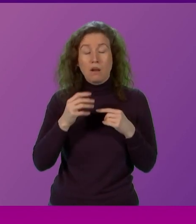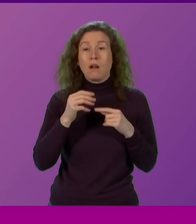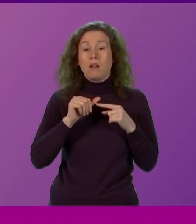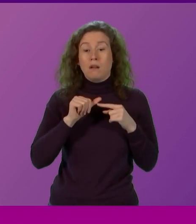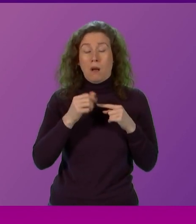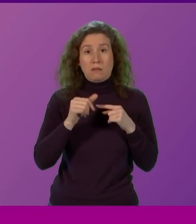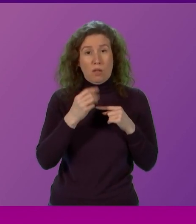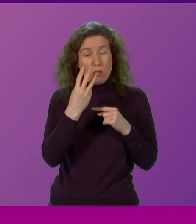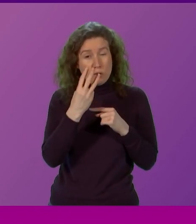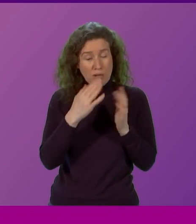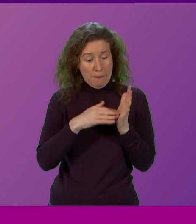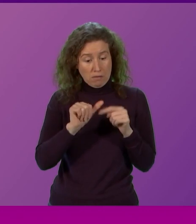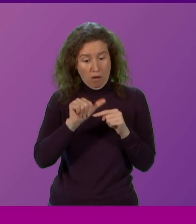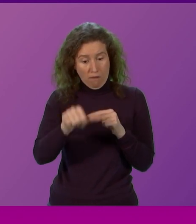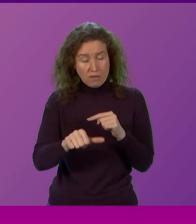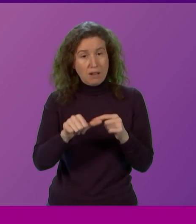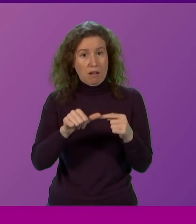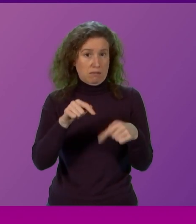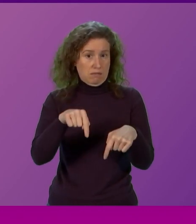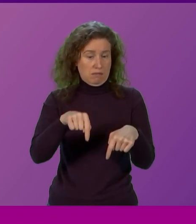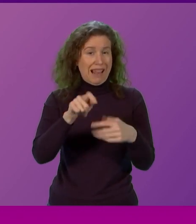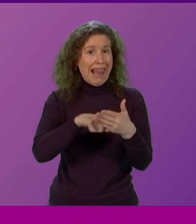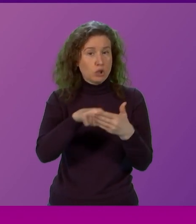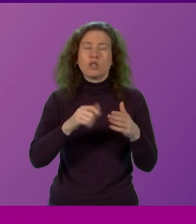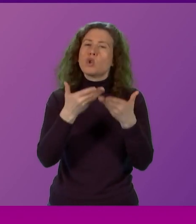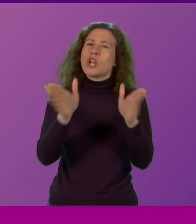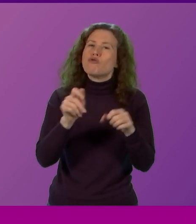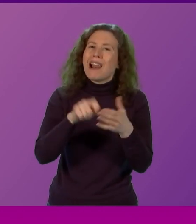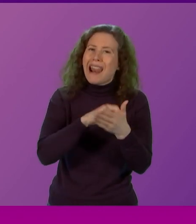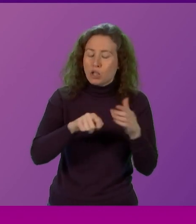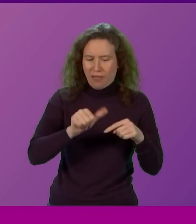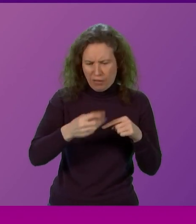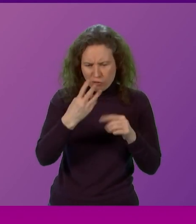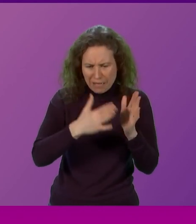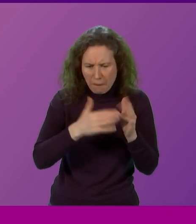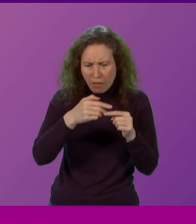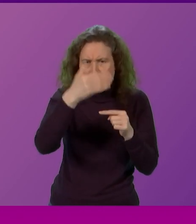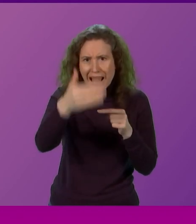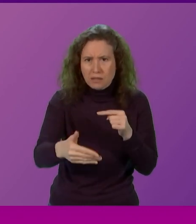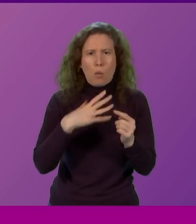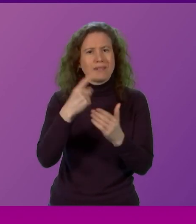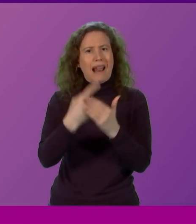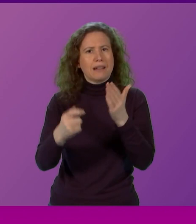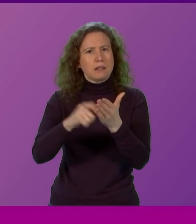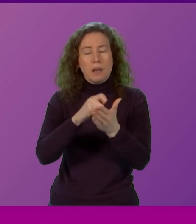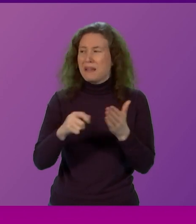after the next general election—three months—when there are so many bigger issues facing the country.